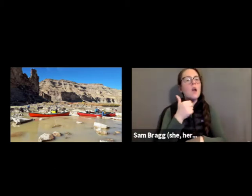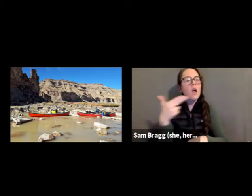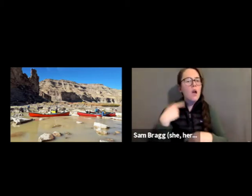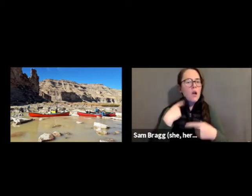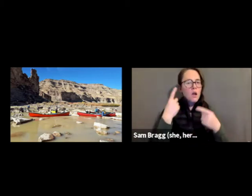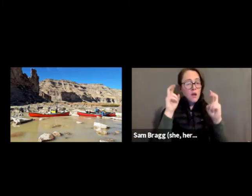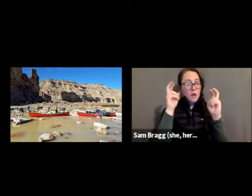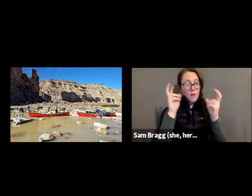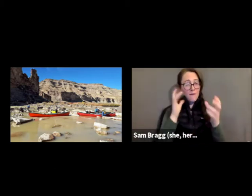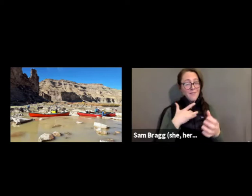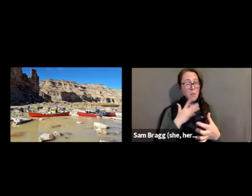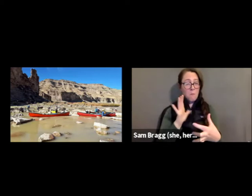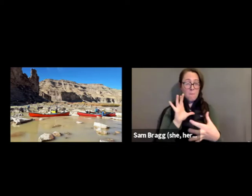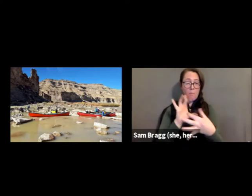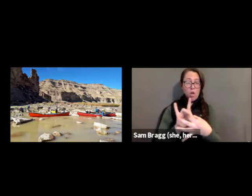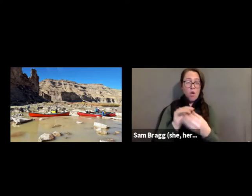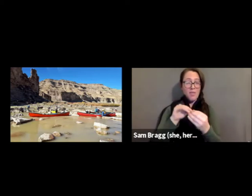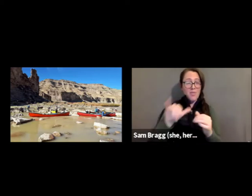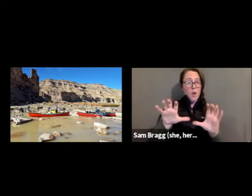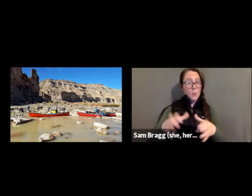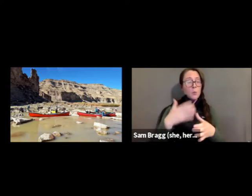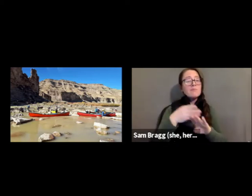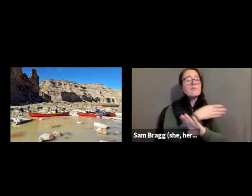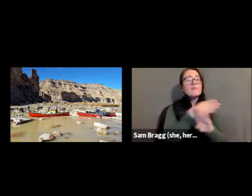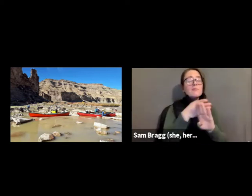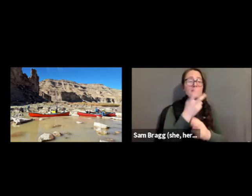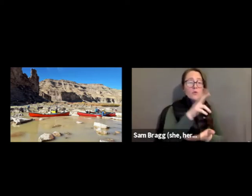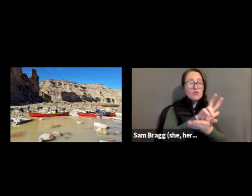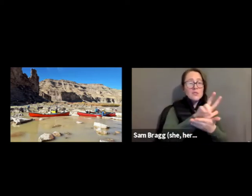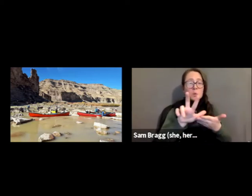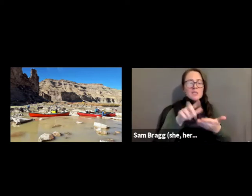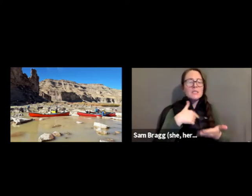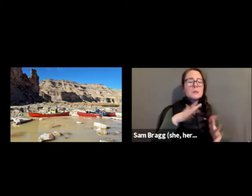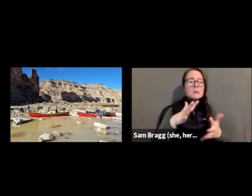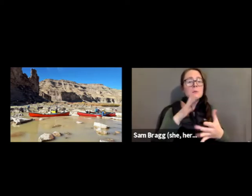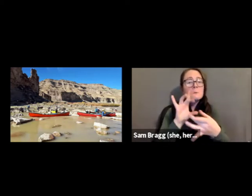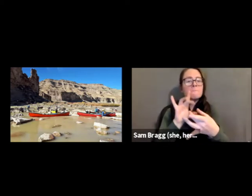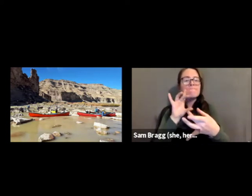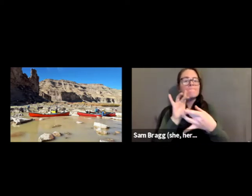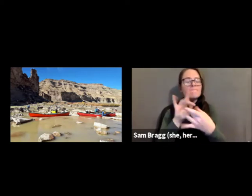other senses that they still had access to and I really felt like I had a connection to that group